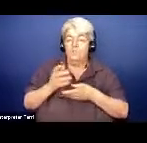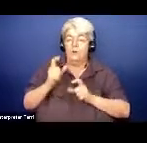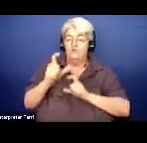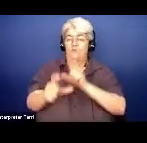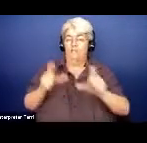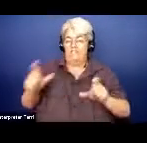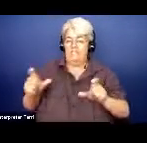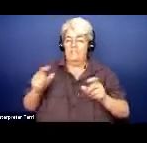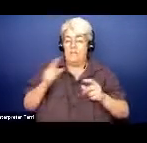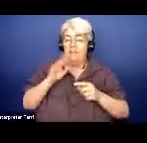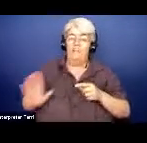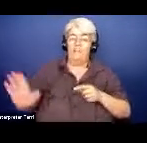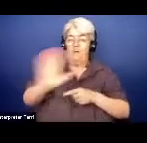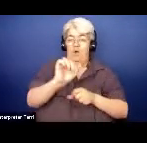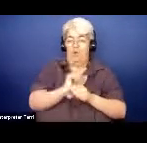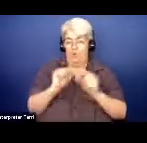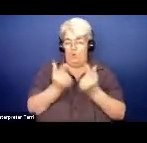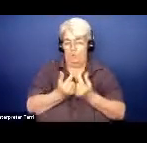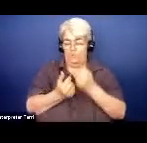are working within. There are nine different